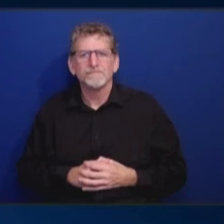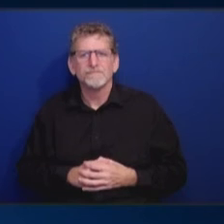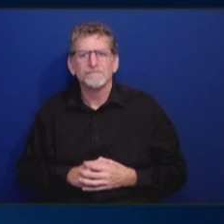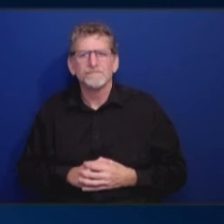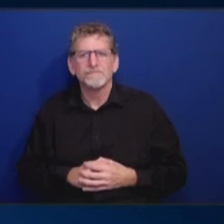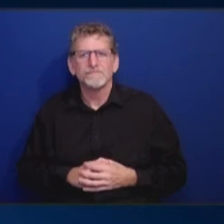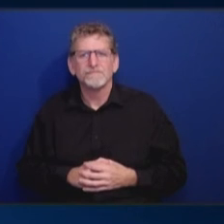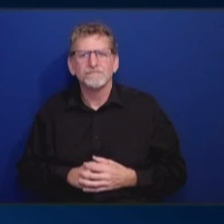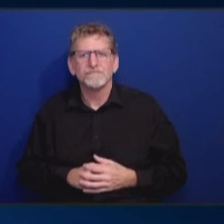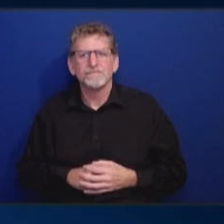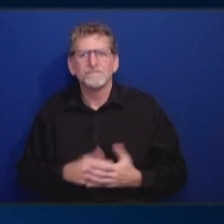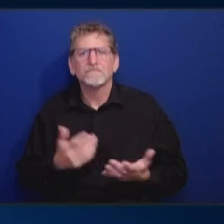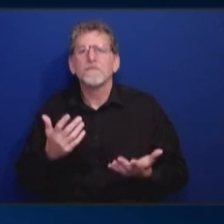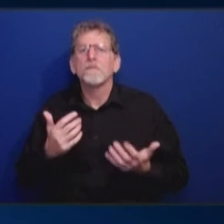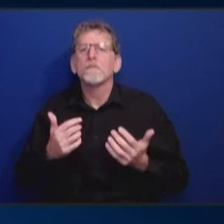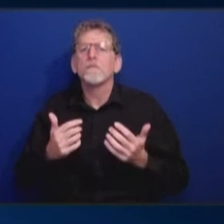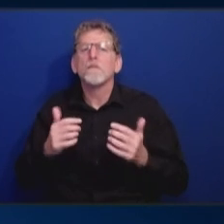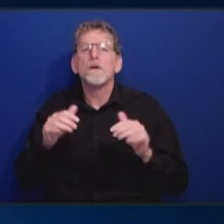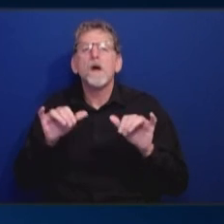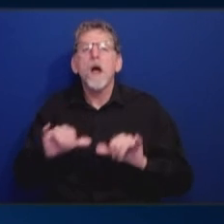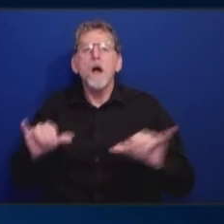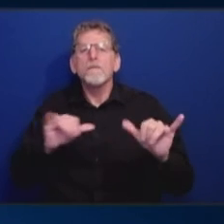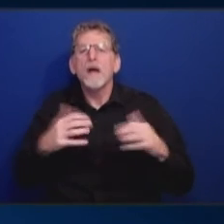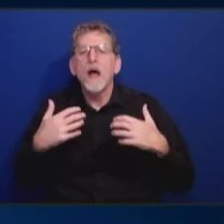where they might be in harm's way. Next slide, please.